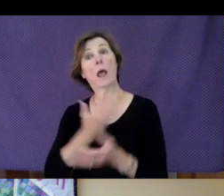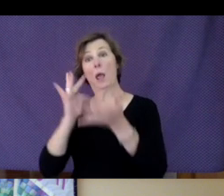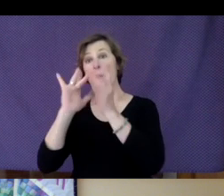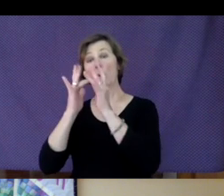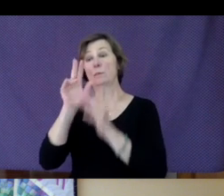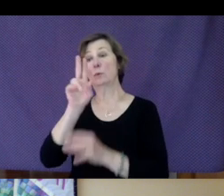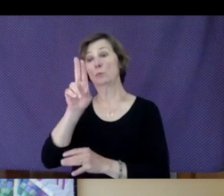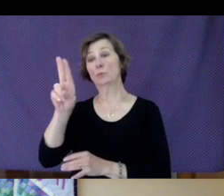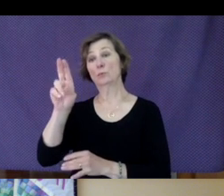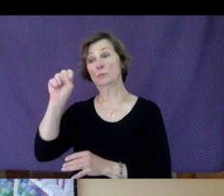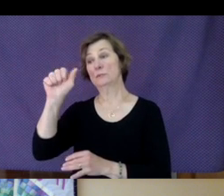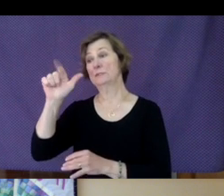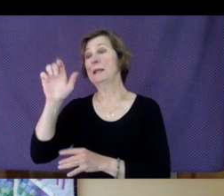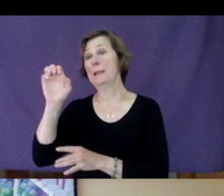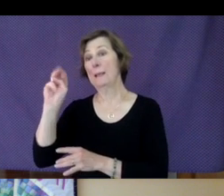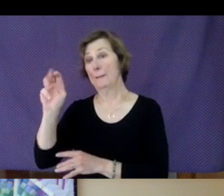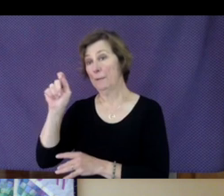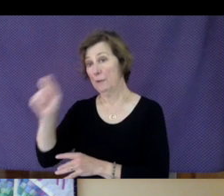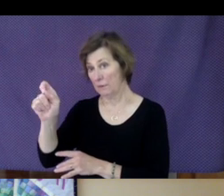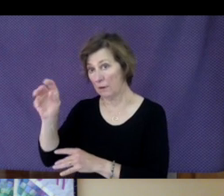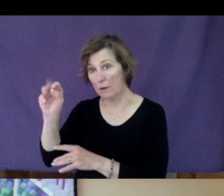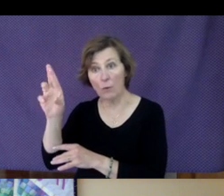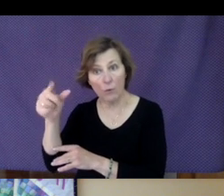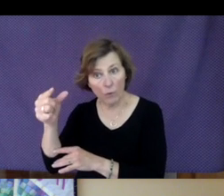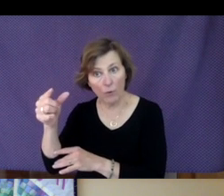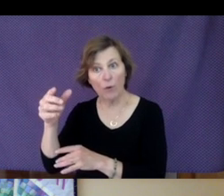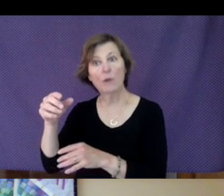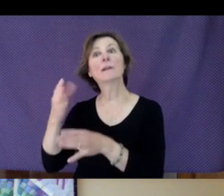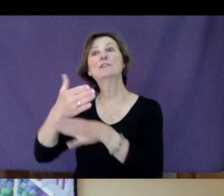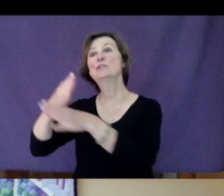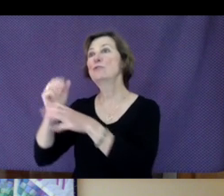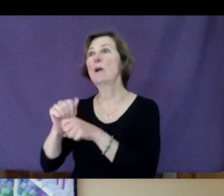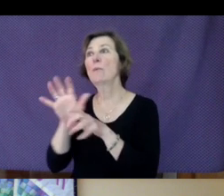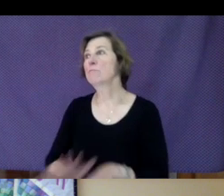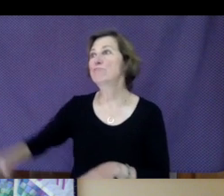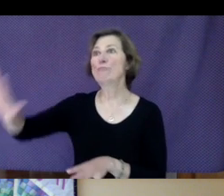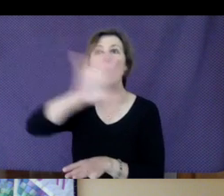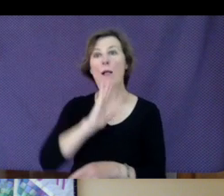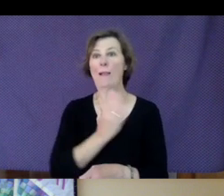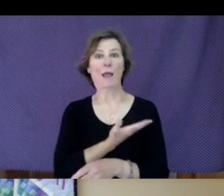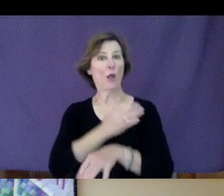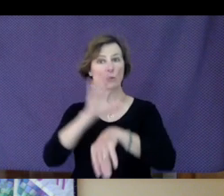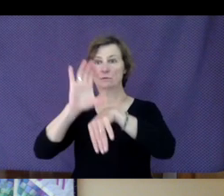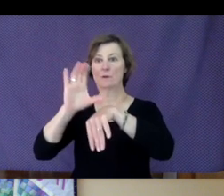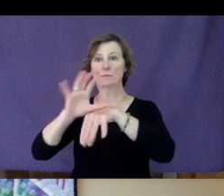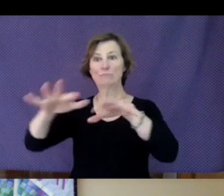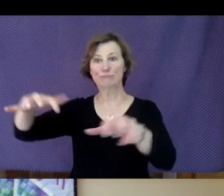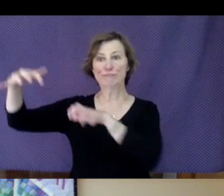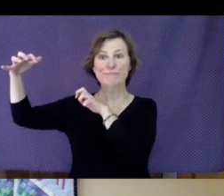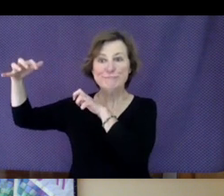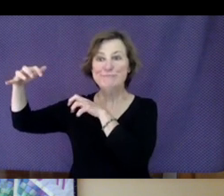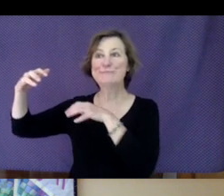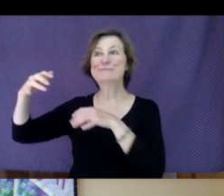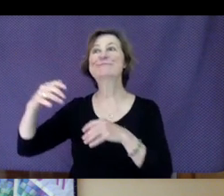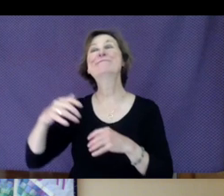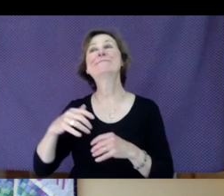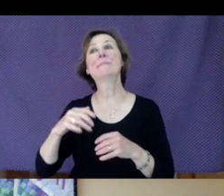Uusalem.org where they can be shared with the entire congregation and perhaps at a later time within services